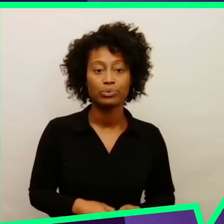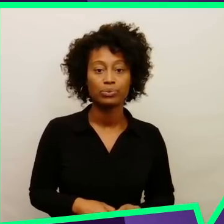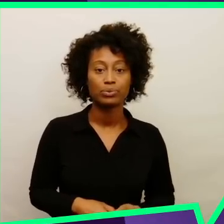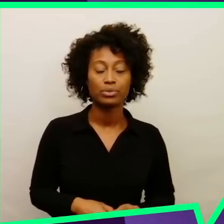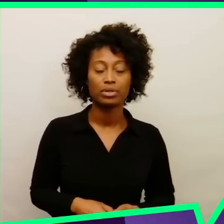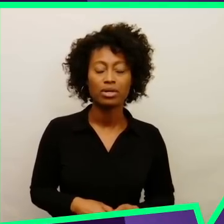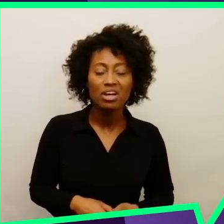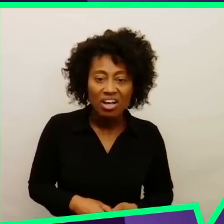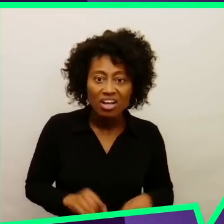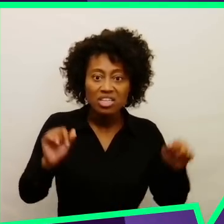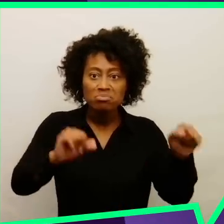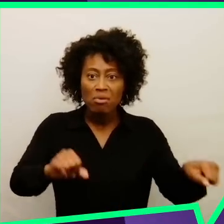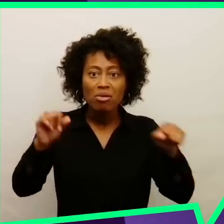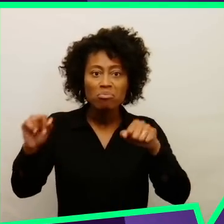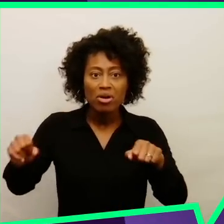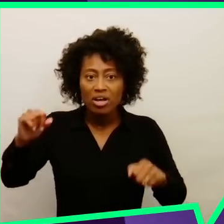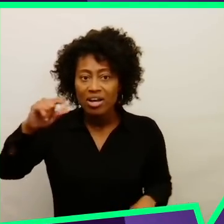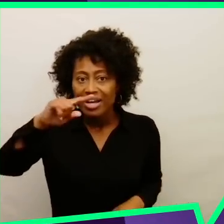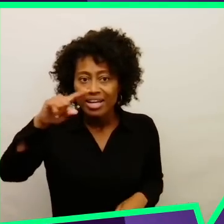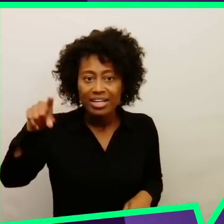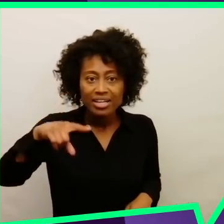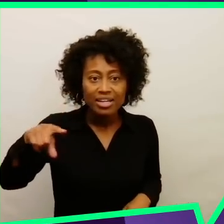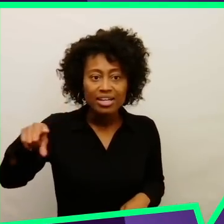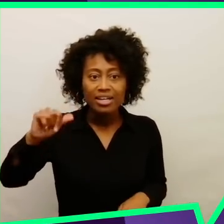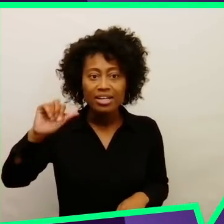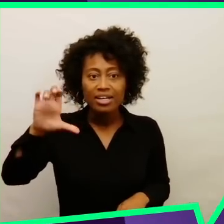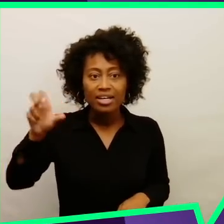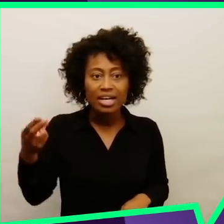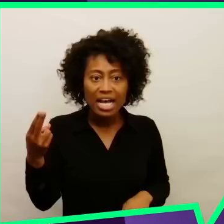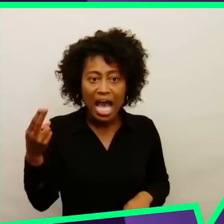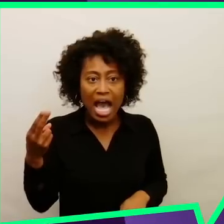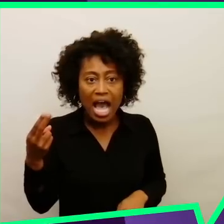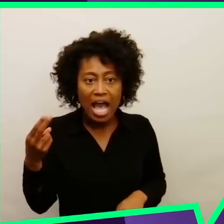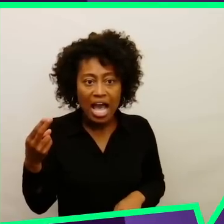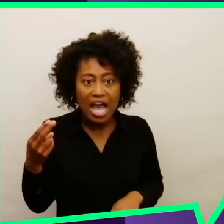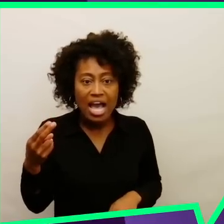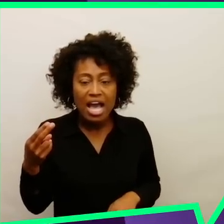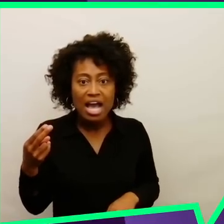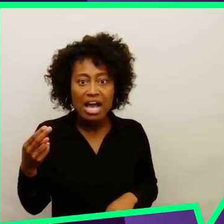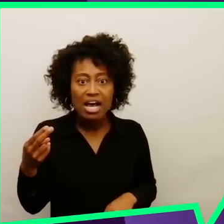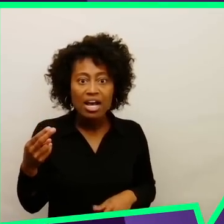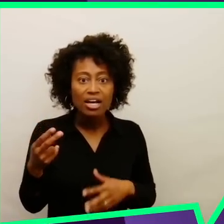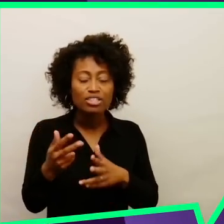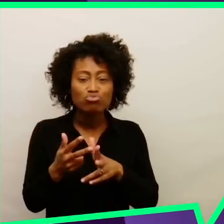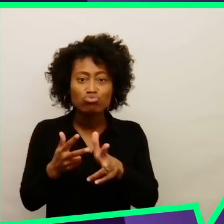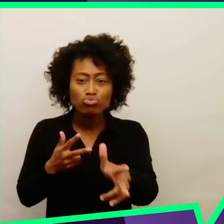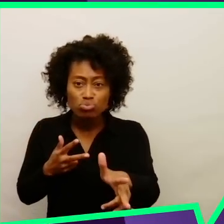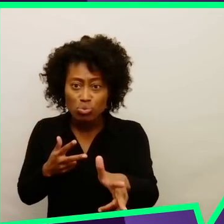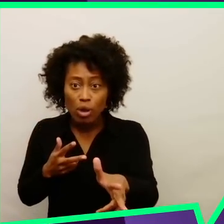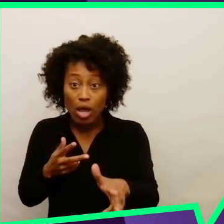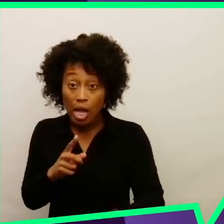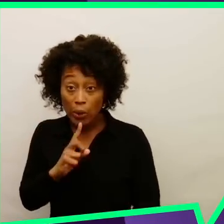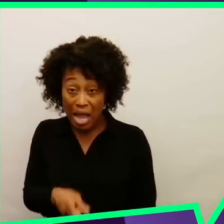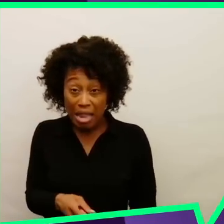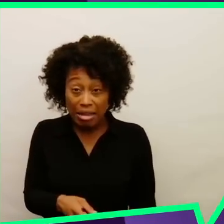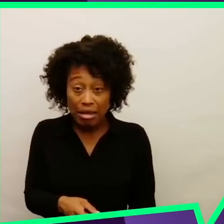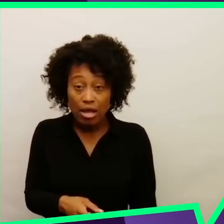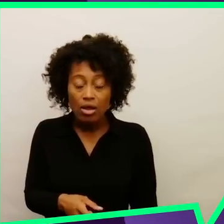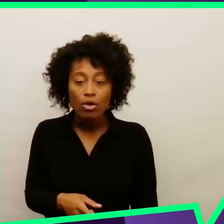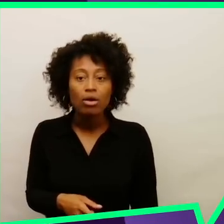Is it possible that Zach is lapping whomever that is? Oh, boy. Now, we are on the final lap here, everybody.